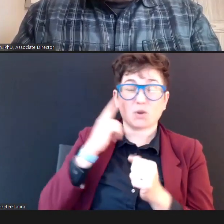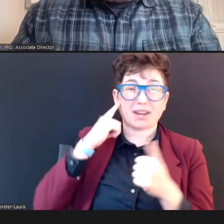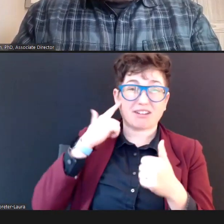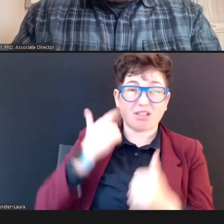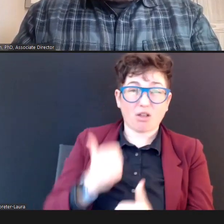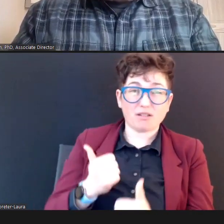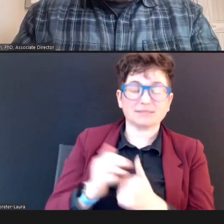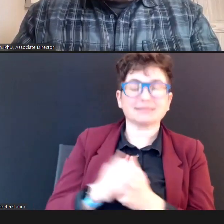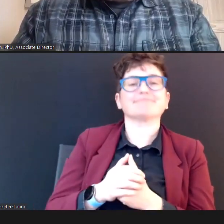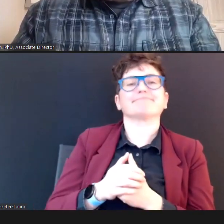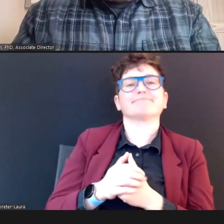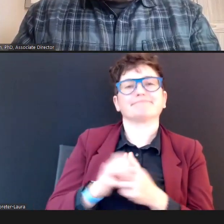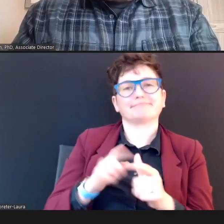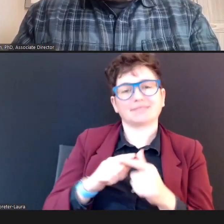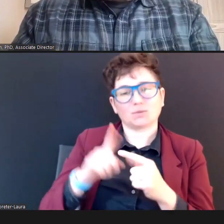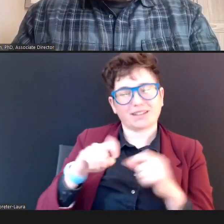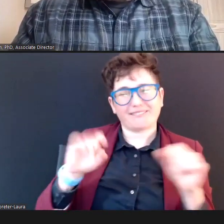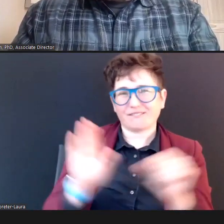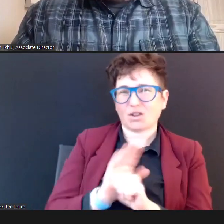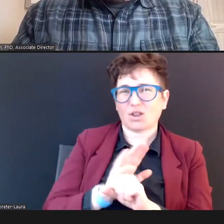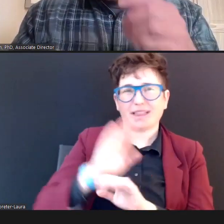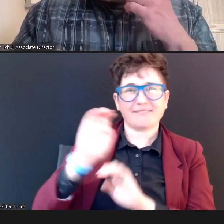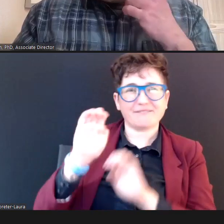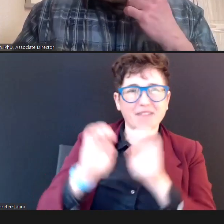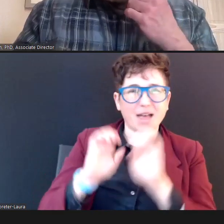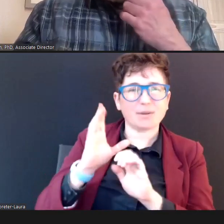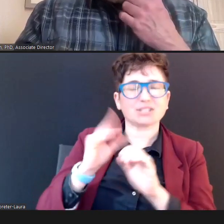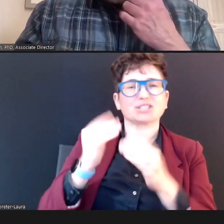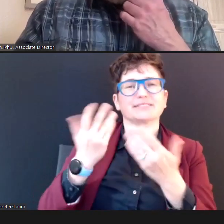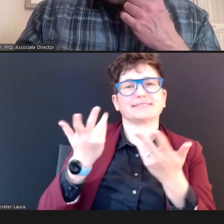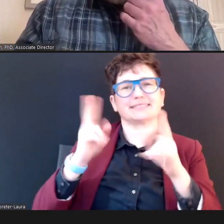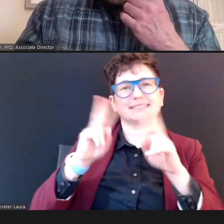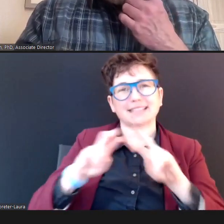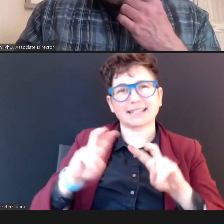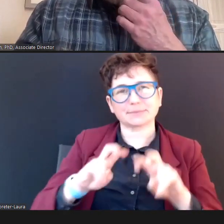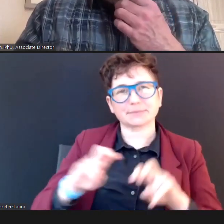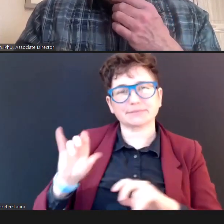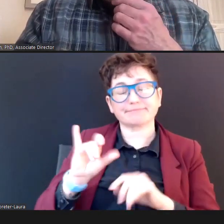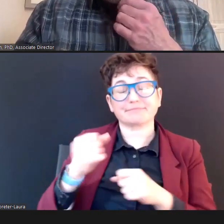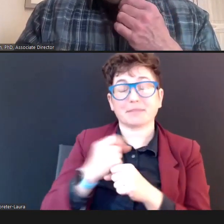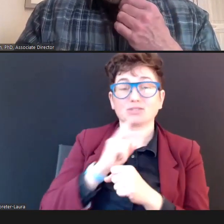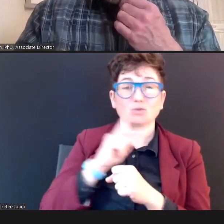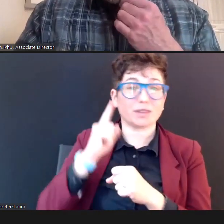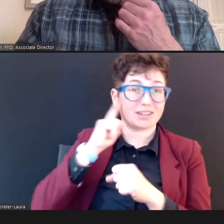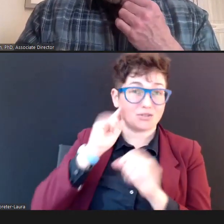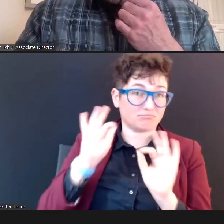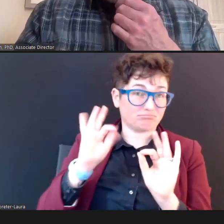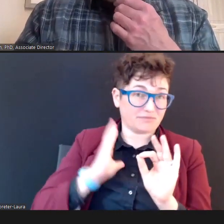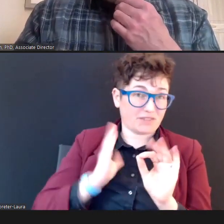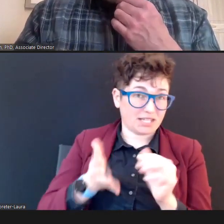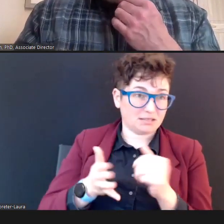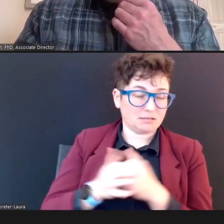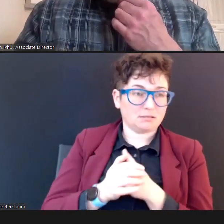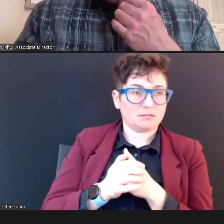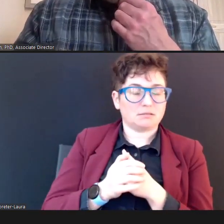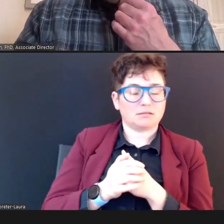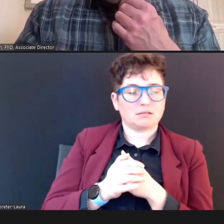need that full evaluation and assessment